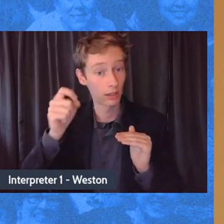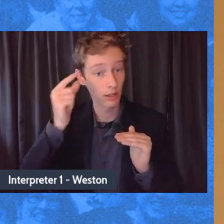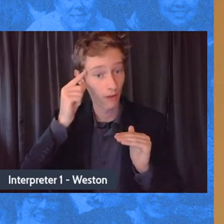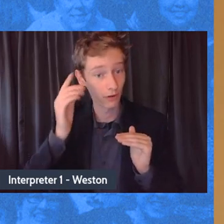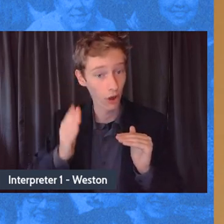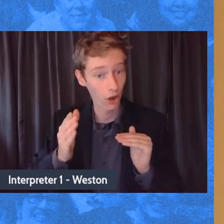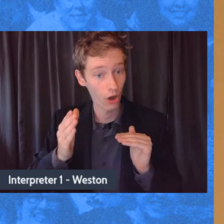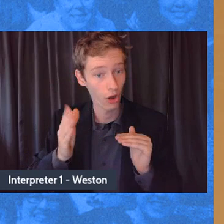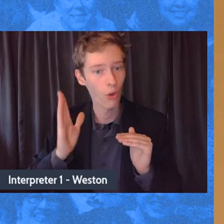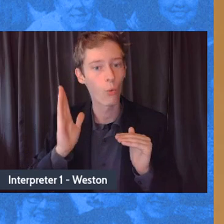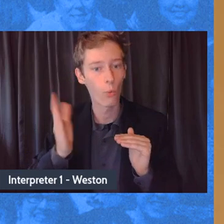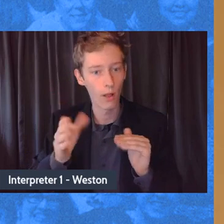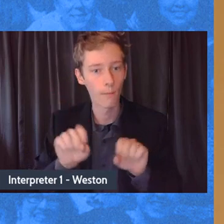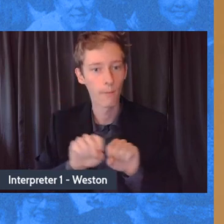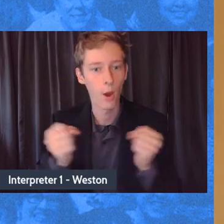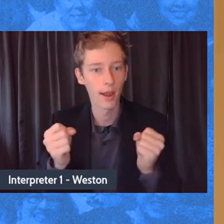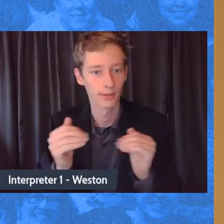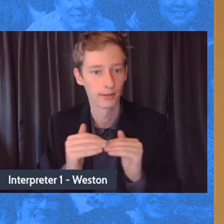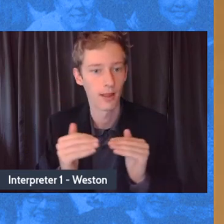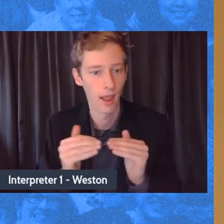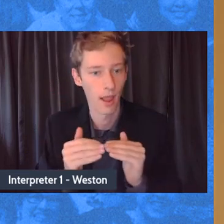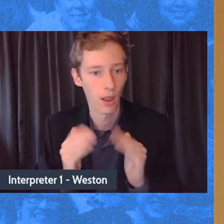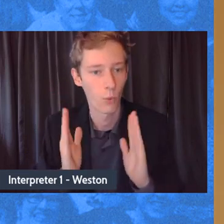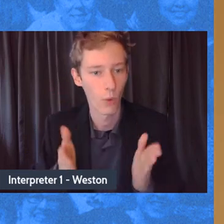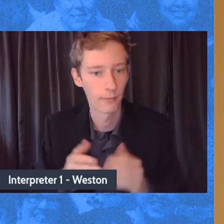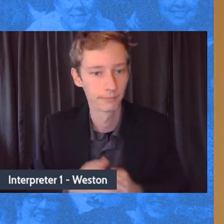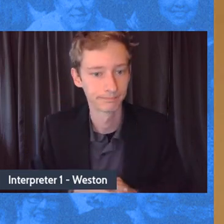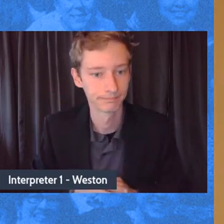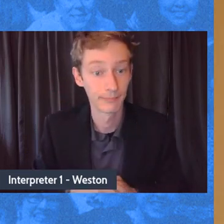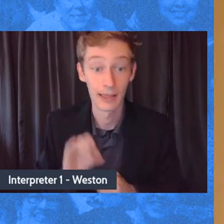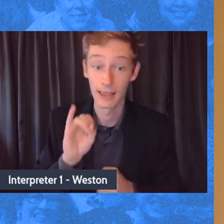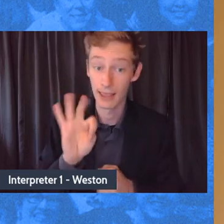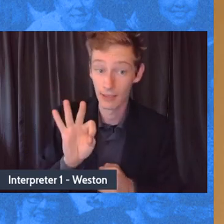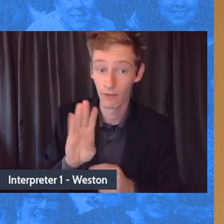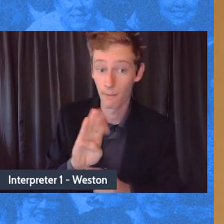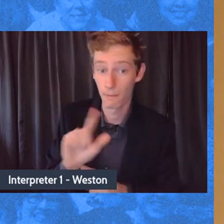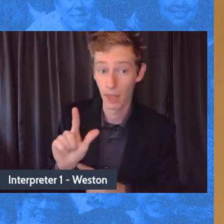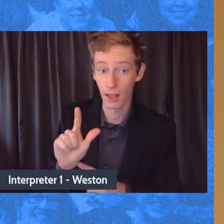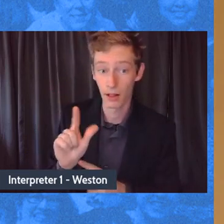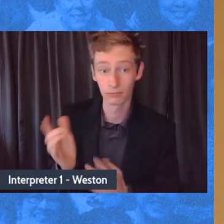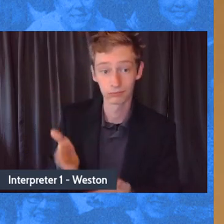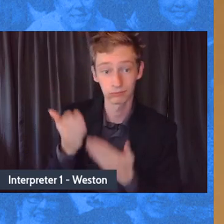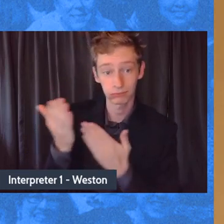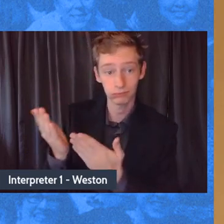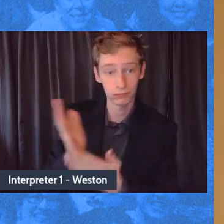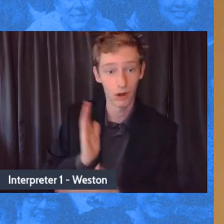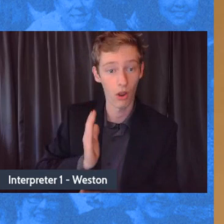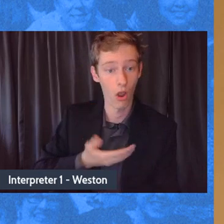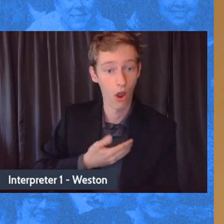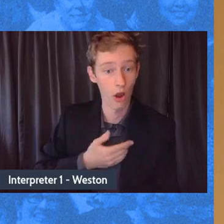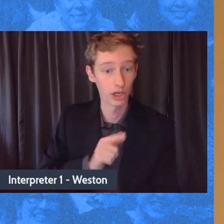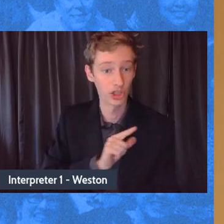If a bill like this comes to our general assembly. My opponent has made it crystal clear